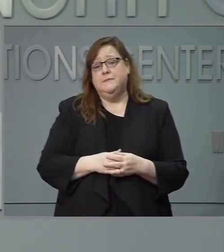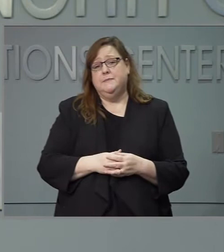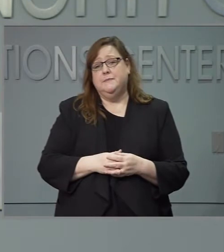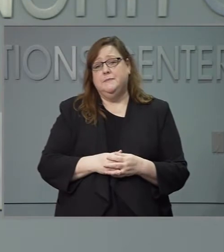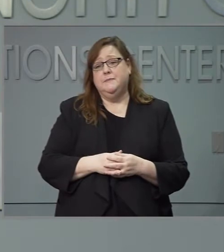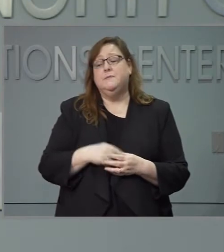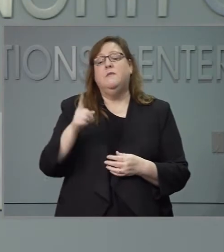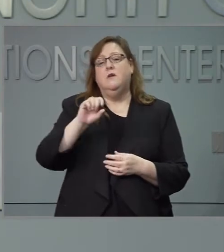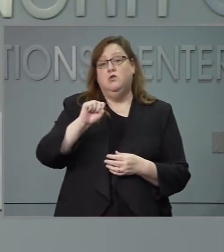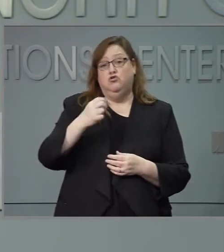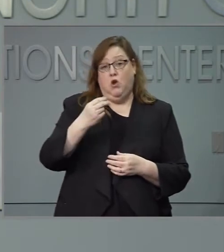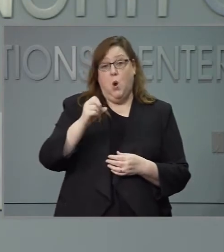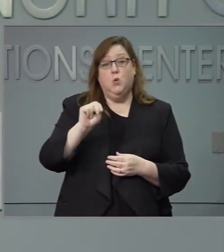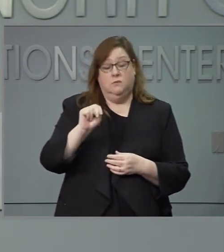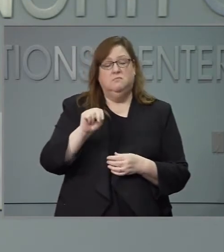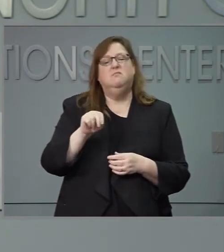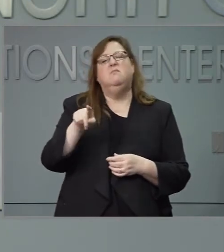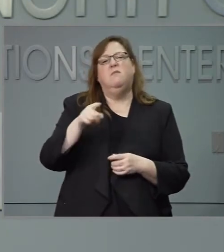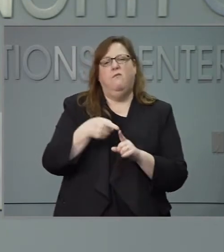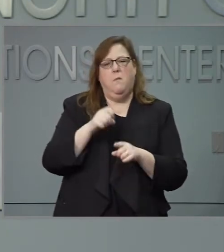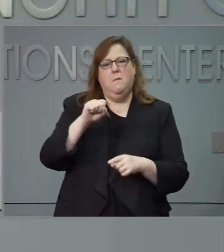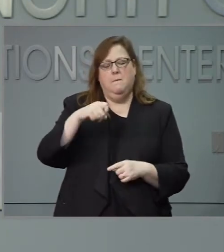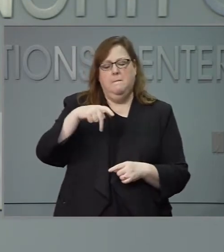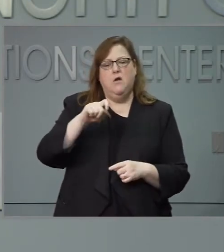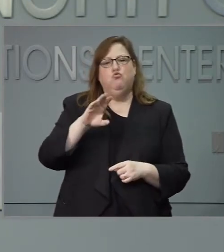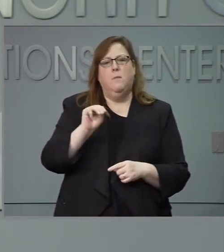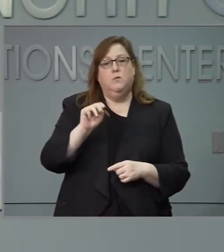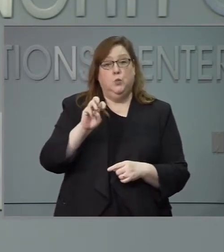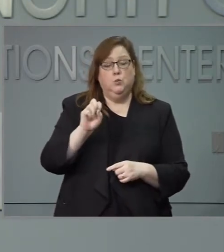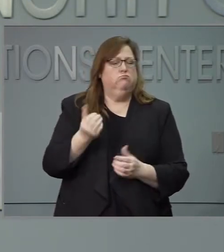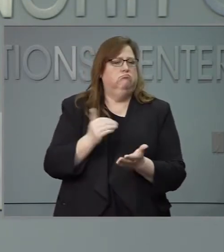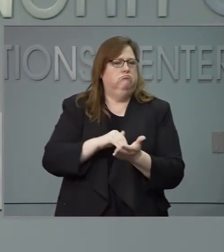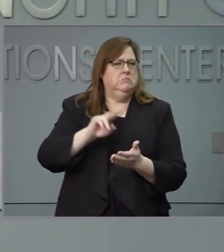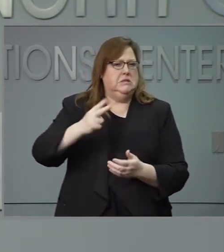REGRESAR ADONDE LA GENTE ESTÁ AMONTONADA. PERO USTED Y EL